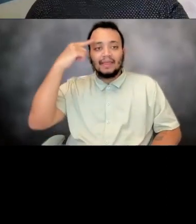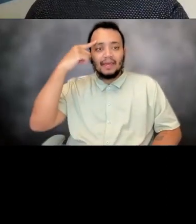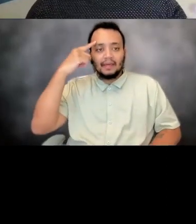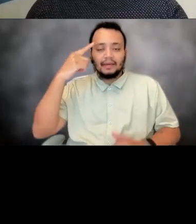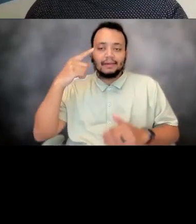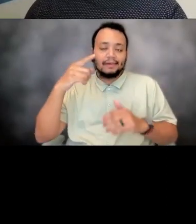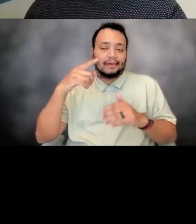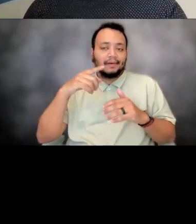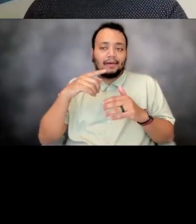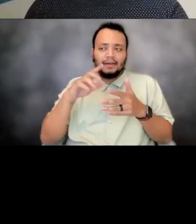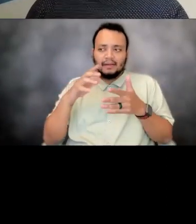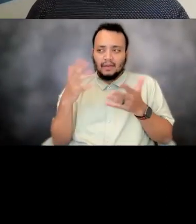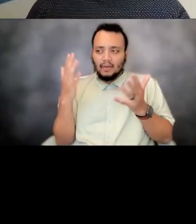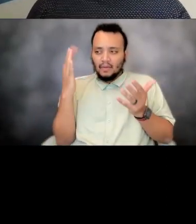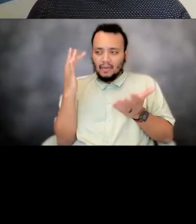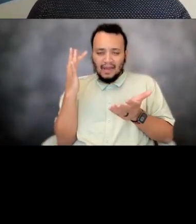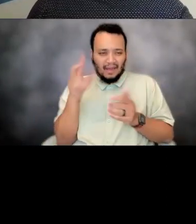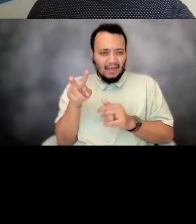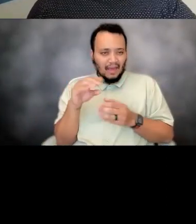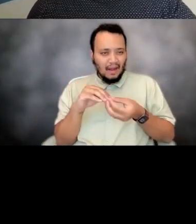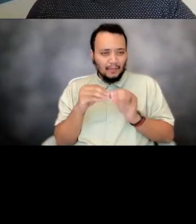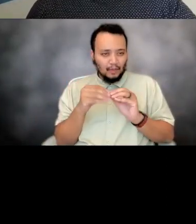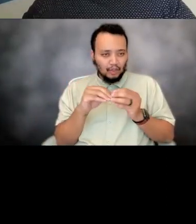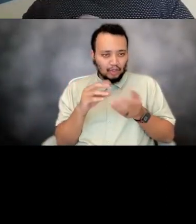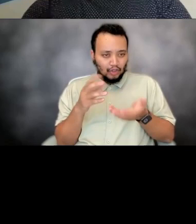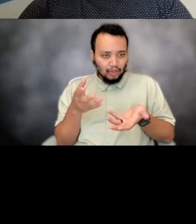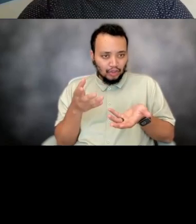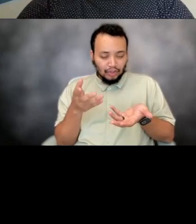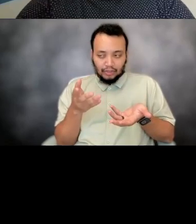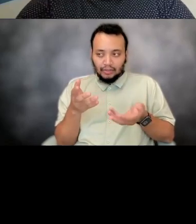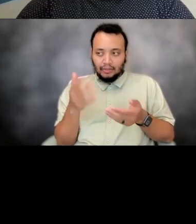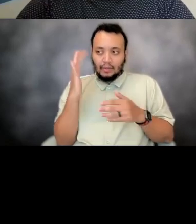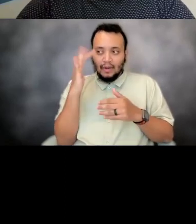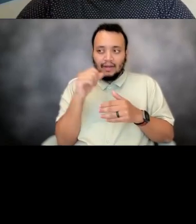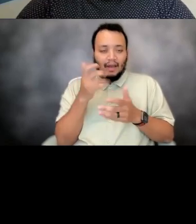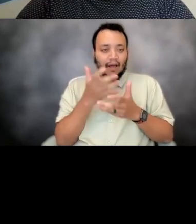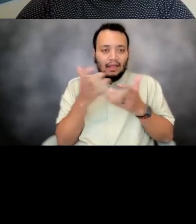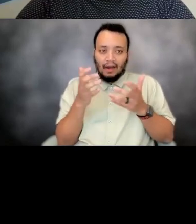but also the hiring practices of service providers.